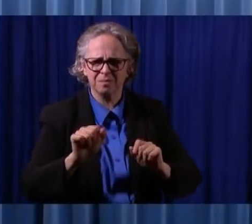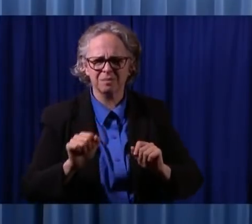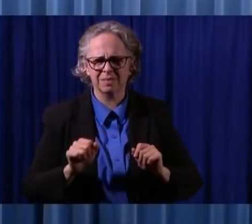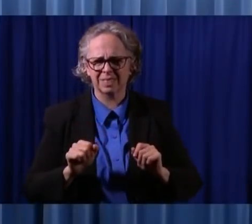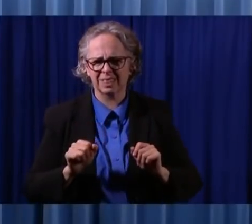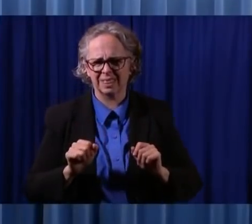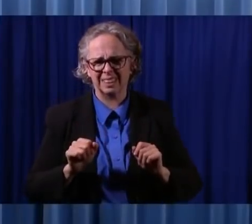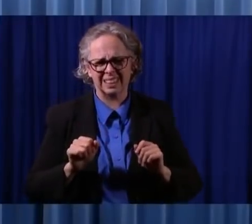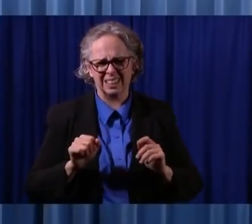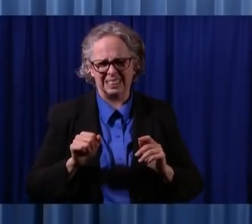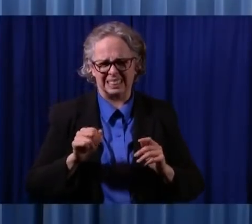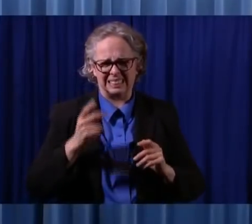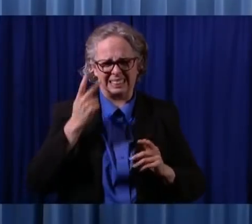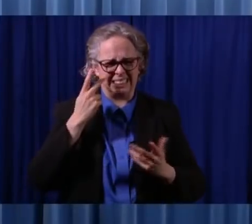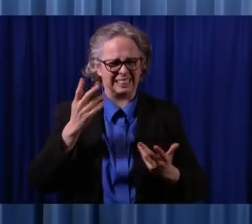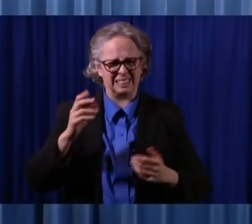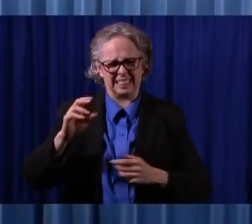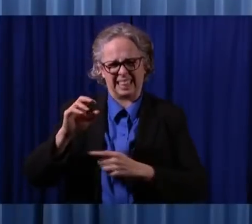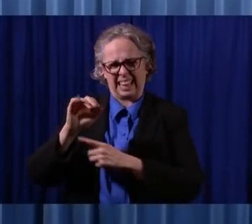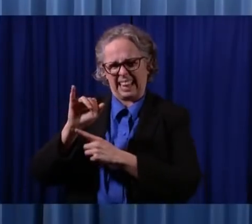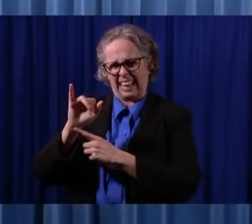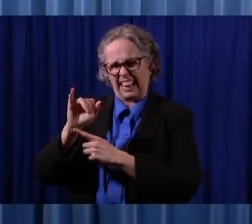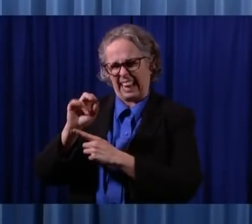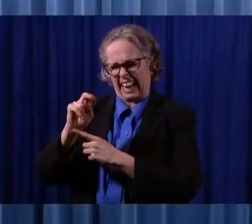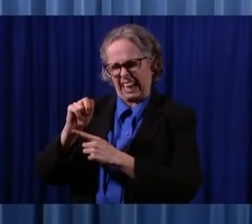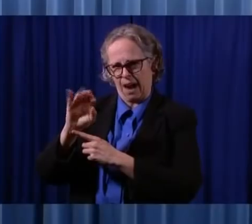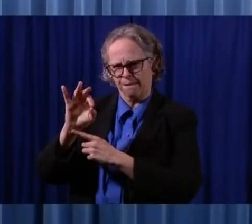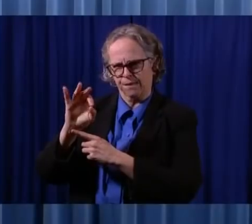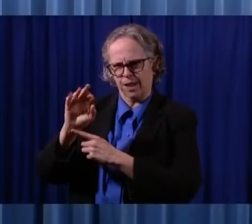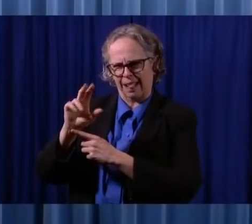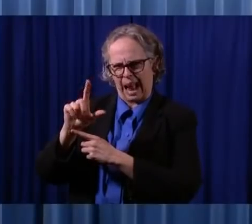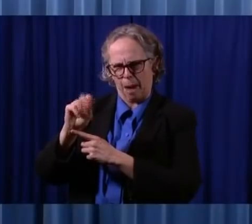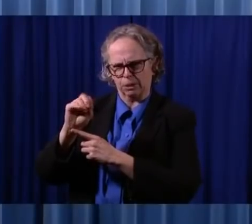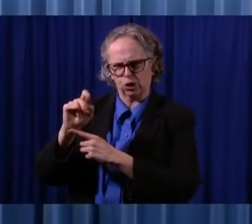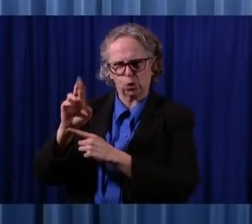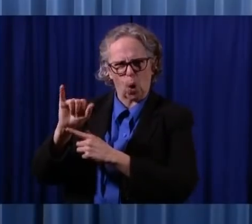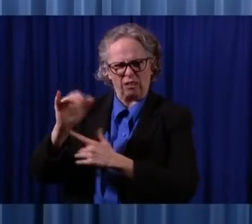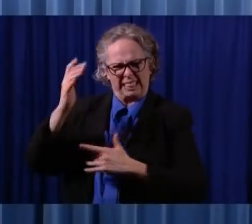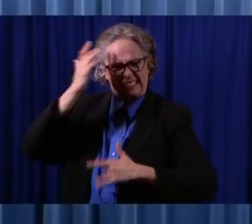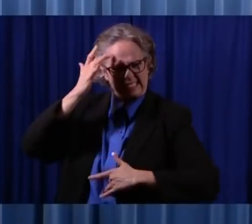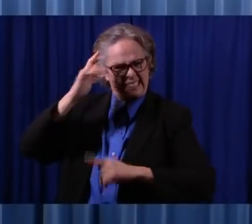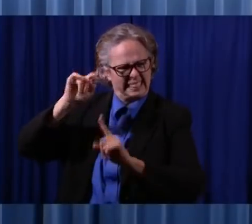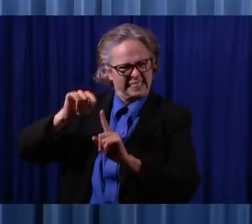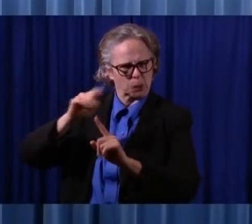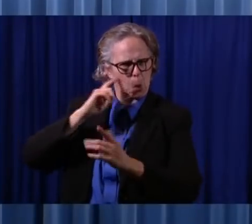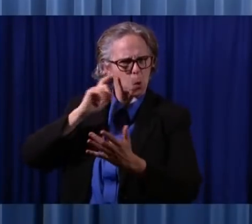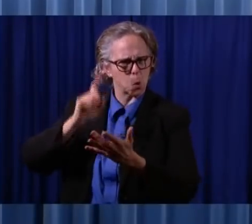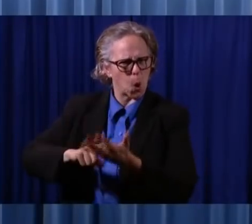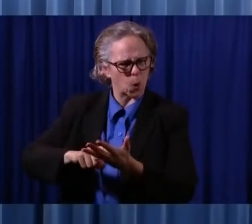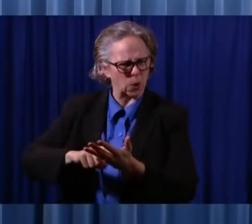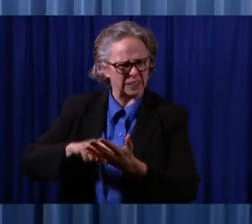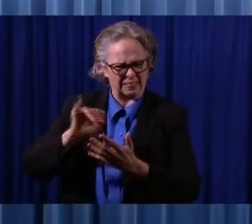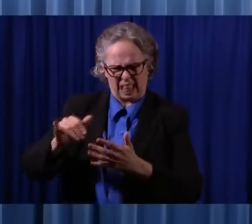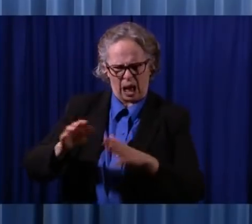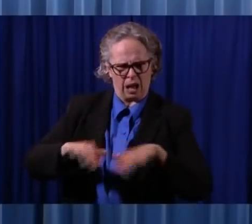LIKE TO SAY, AS WE HAVE BEEN SEEING AN INCREASE IN CORONAVIRUS, SO TOO WE HAVE BEEN SEEING MORE CASES OF THIS